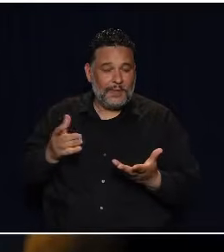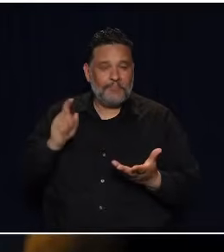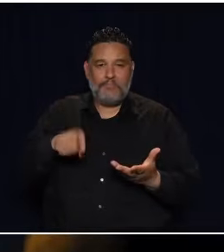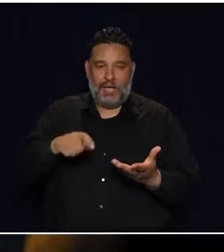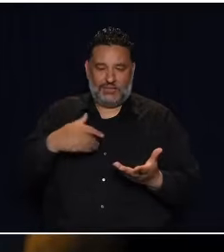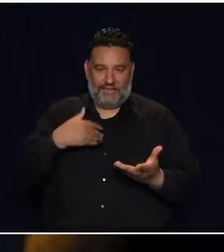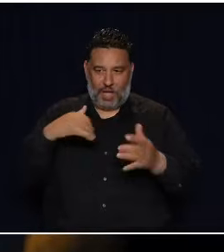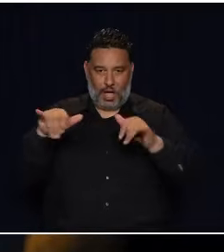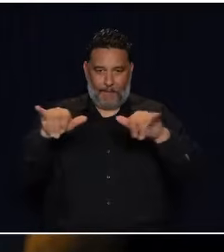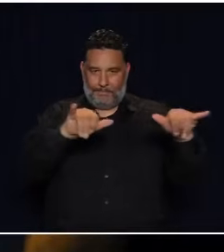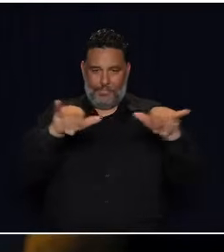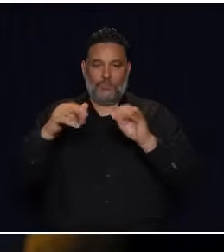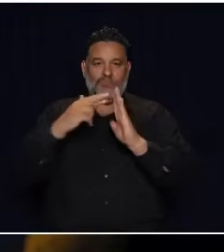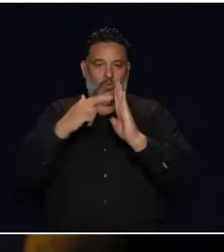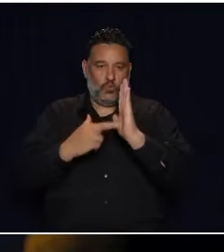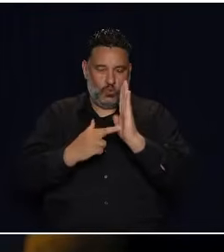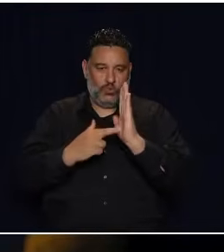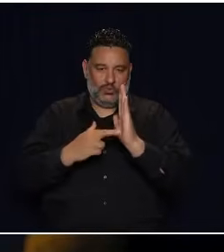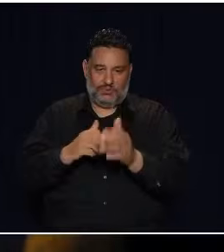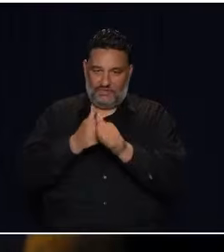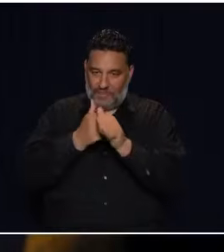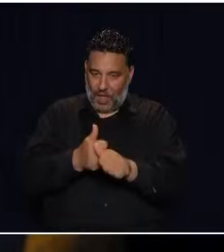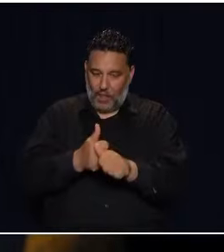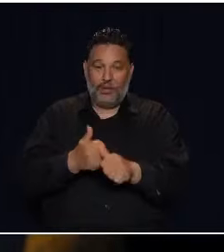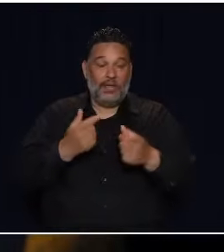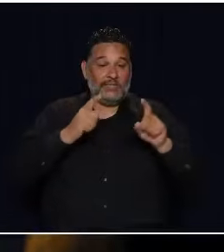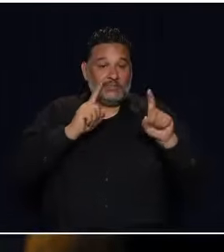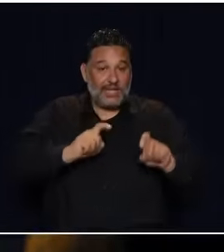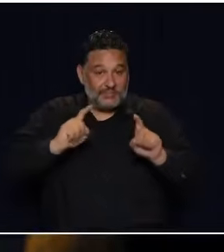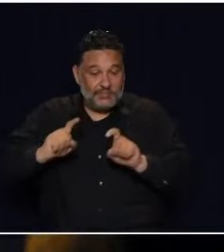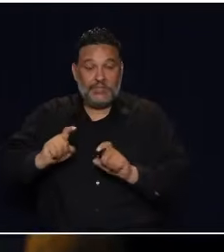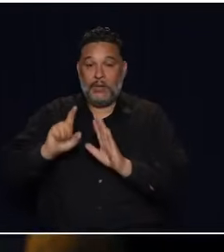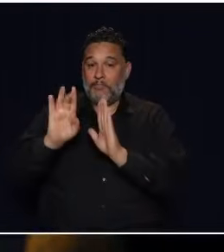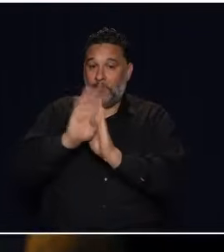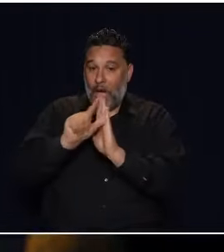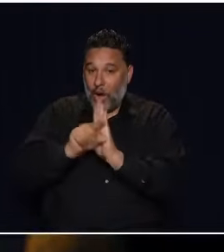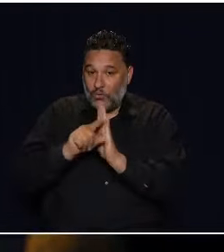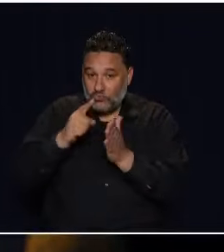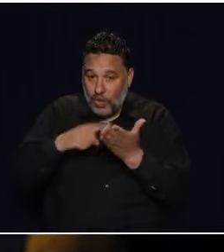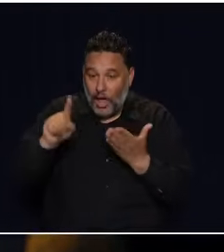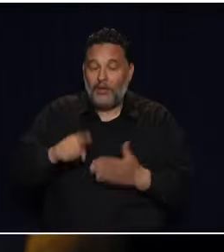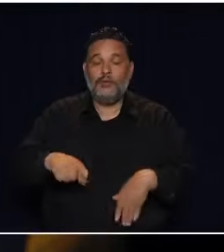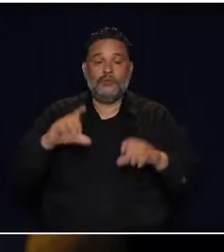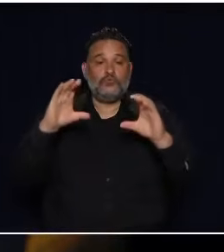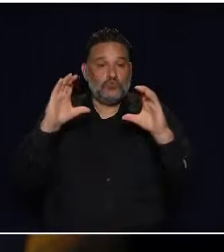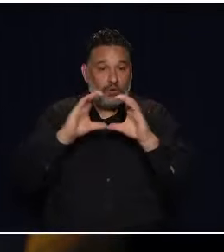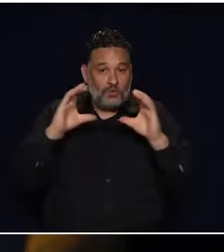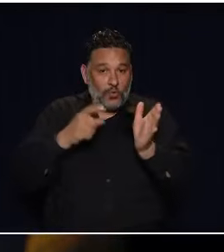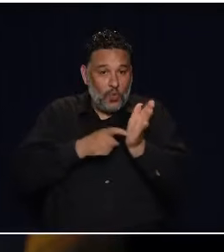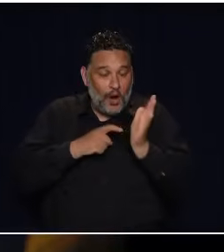AND HOME SCHOOLS, WE MUST HAVE